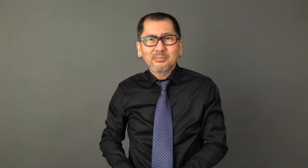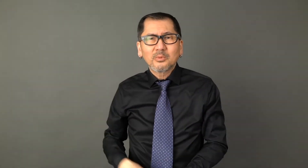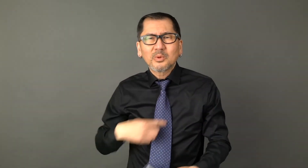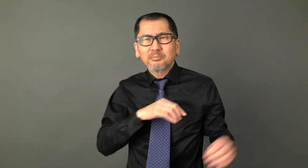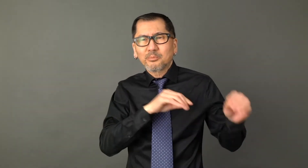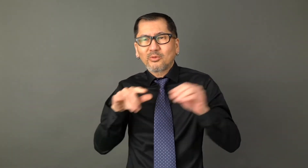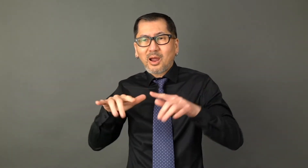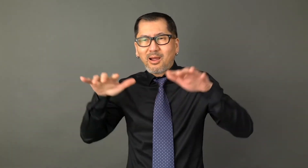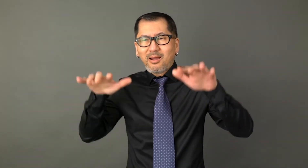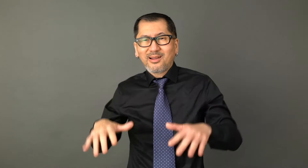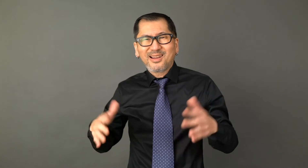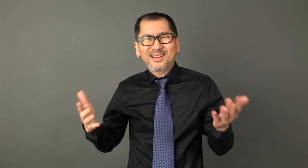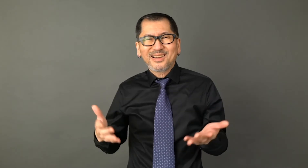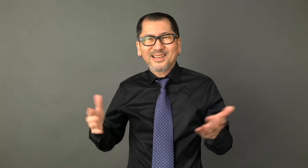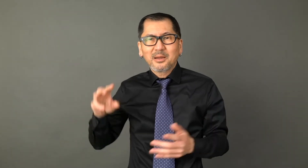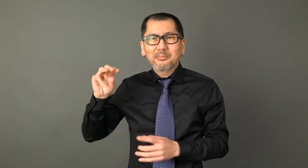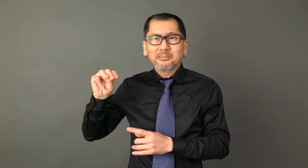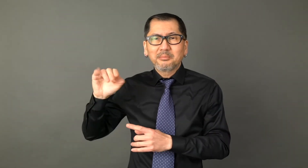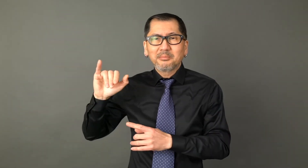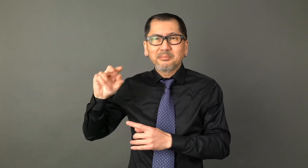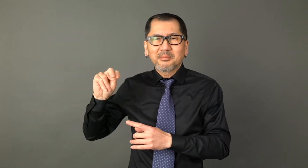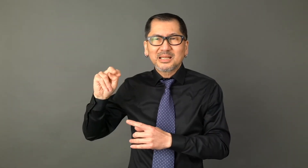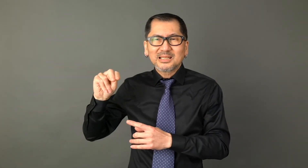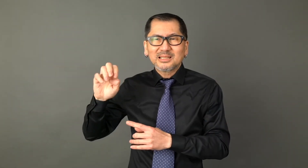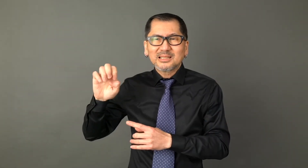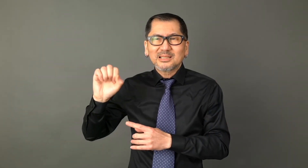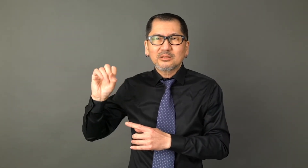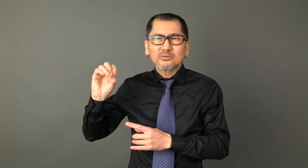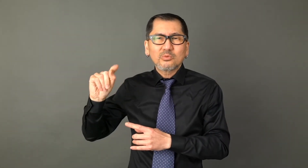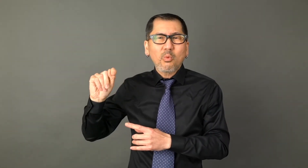We moved here and settled in Minnesota.